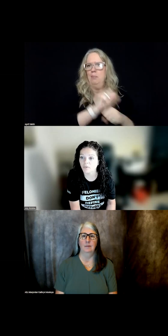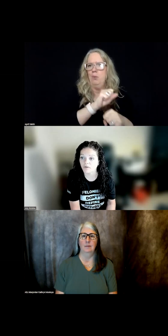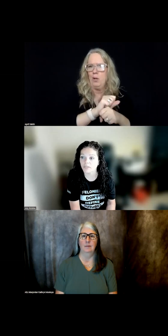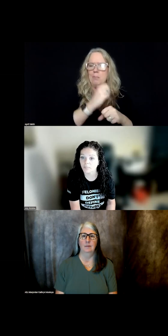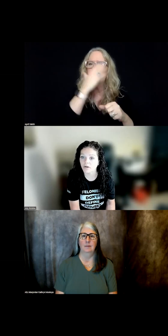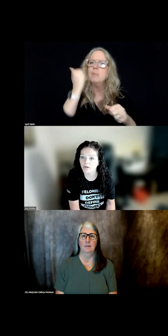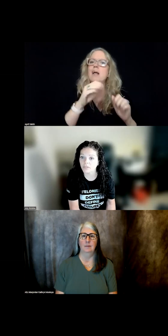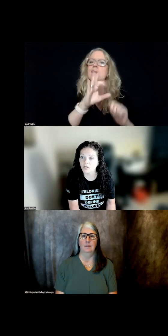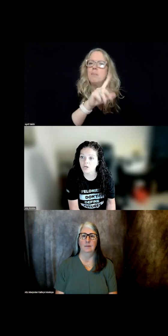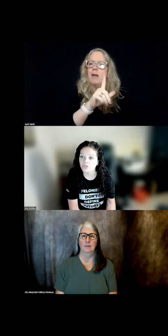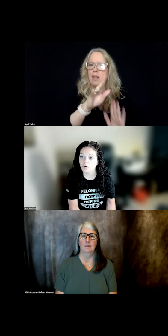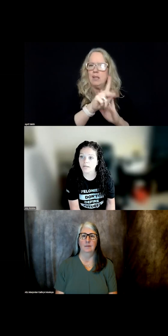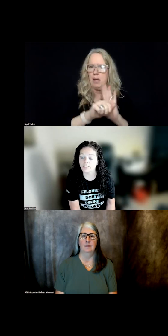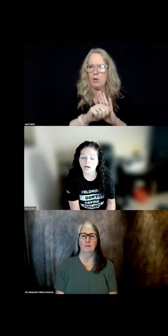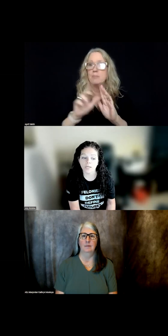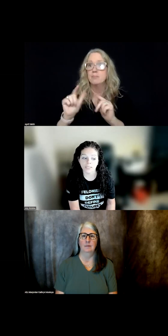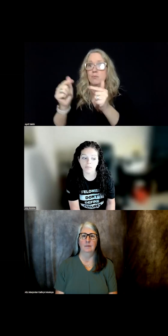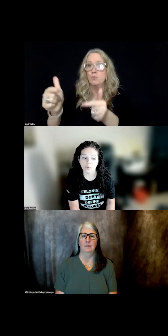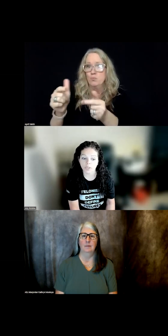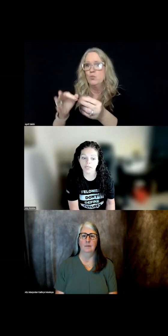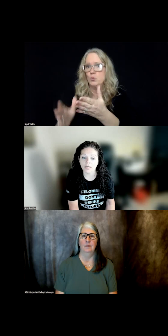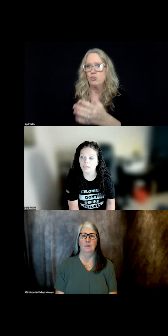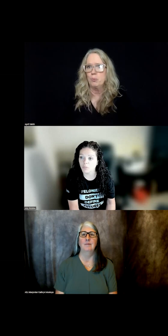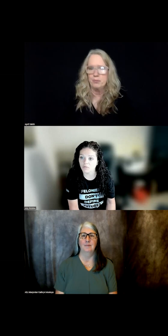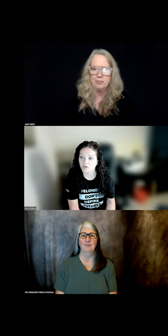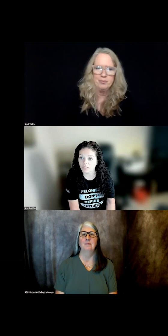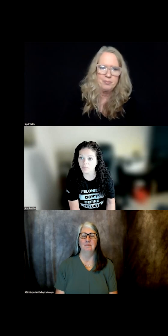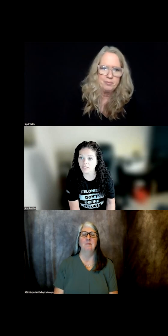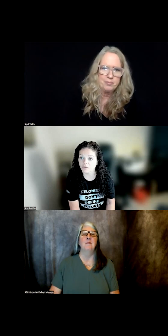FELL MY FELONY BACKGROUND. SO I DID NOT WORK IN THAT AREA FOR